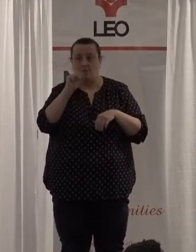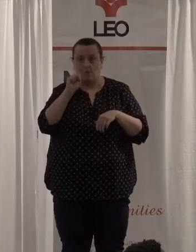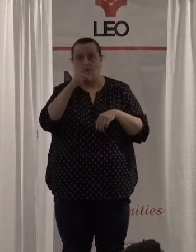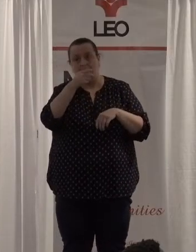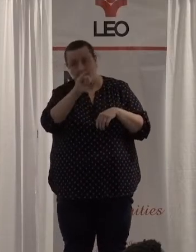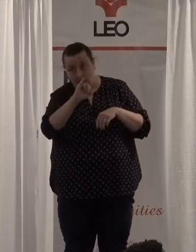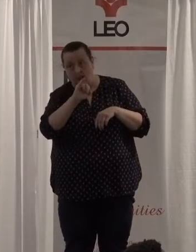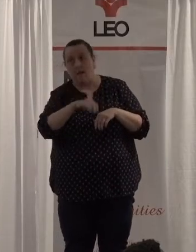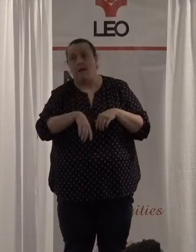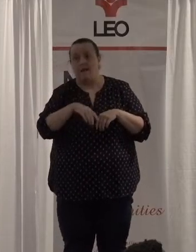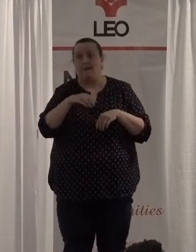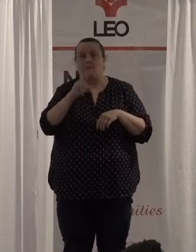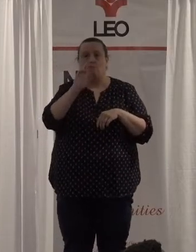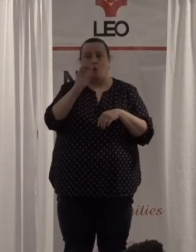SO THANKS FOR COMING.